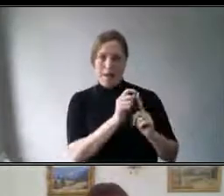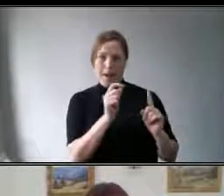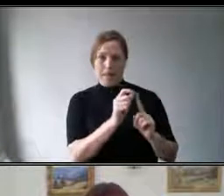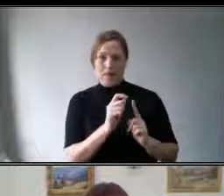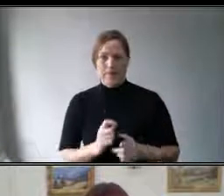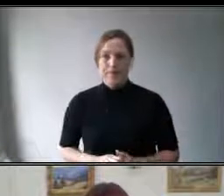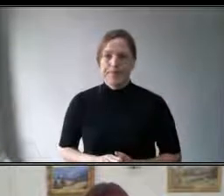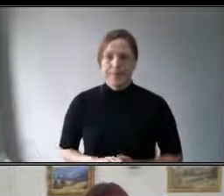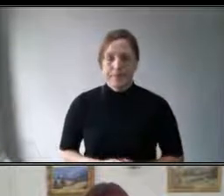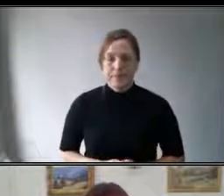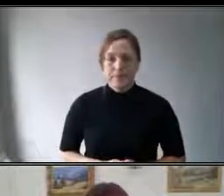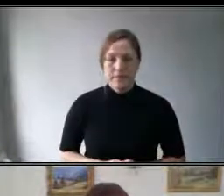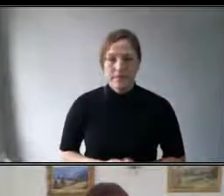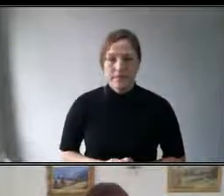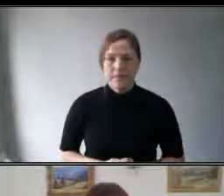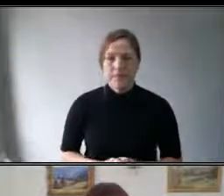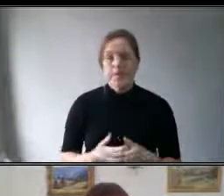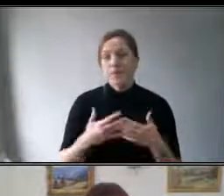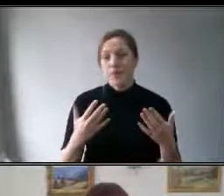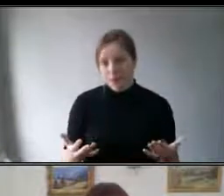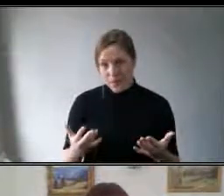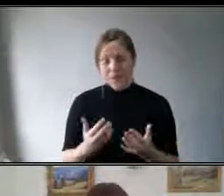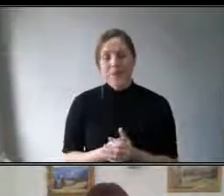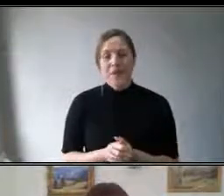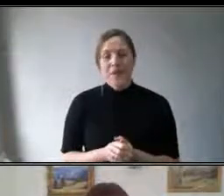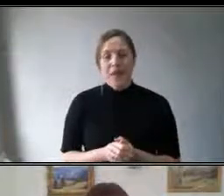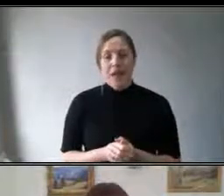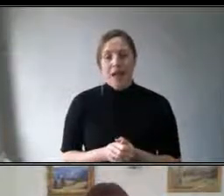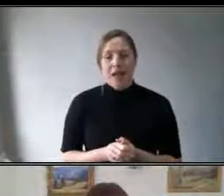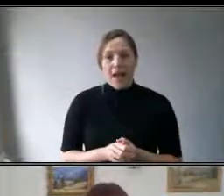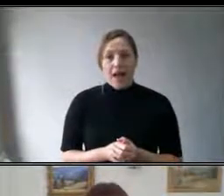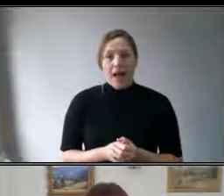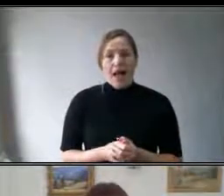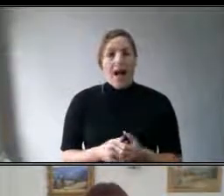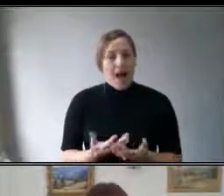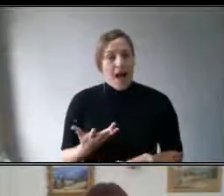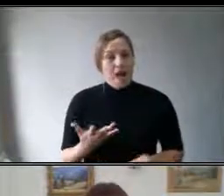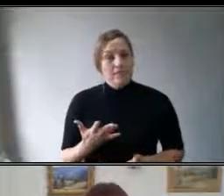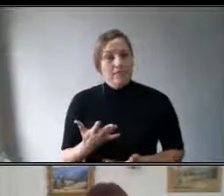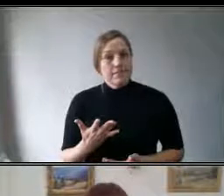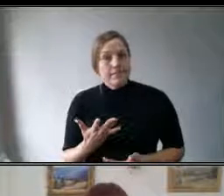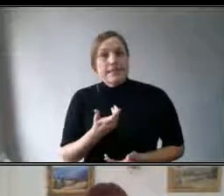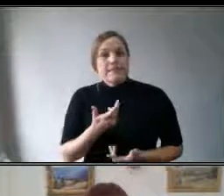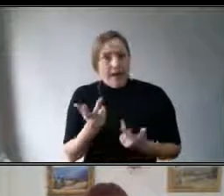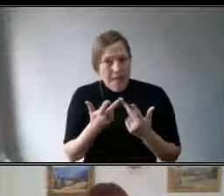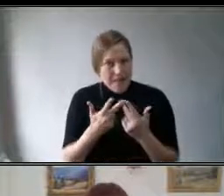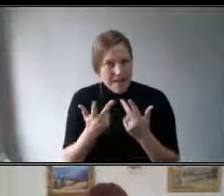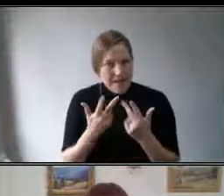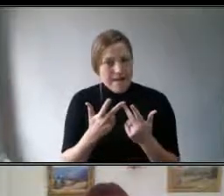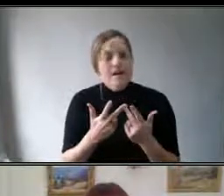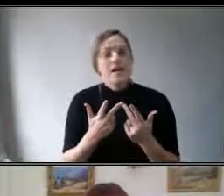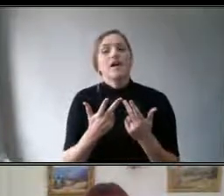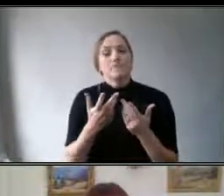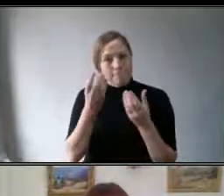uh right so um to sort of continue with a bit of housekeeping the webinar today is being recorded